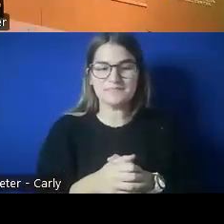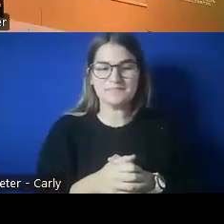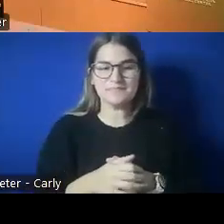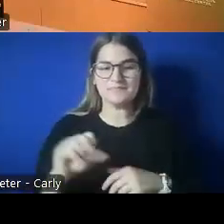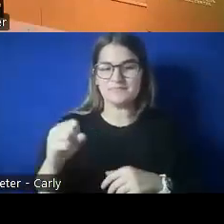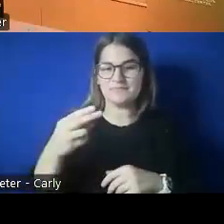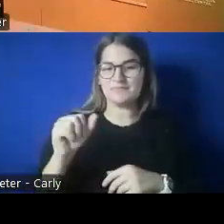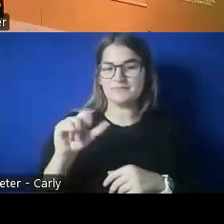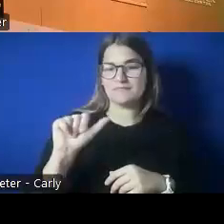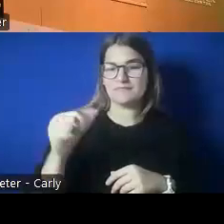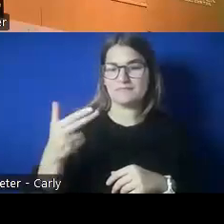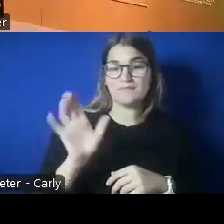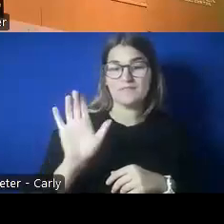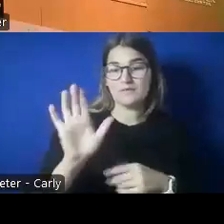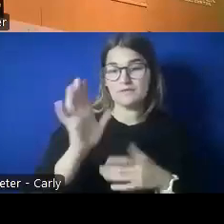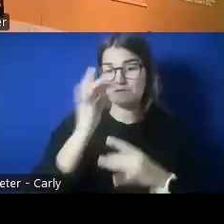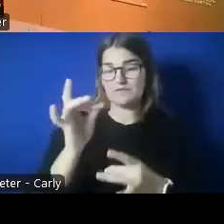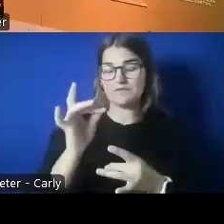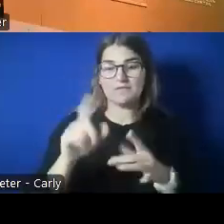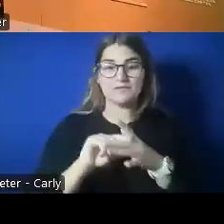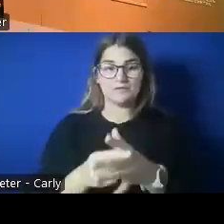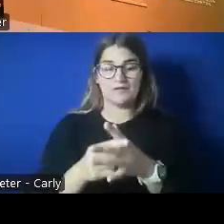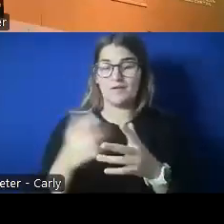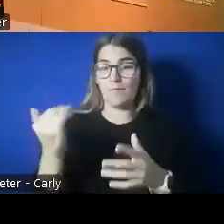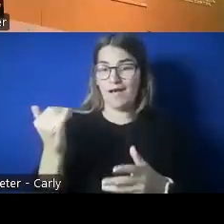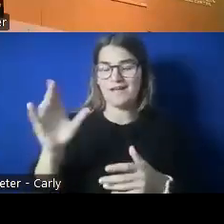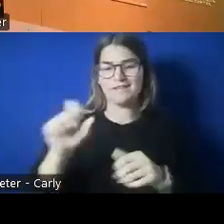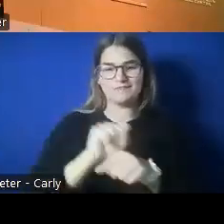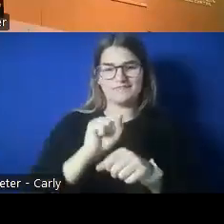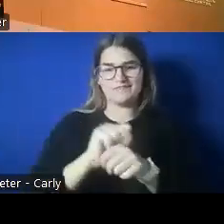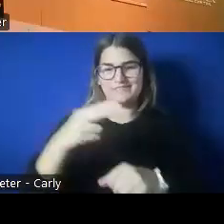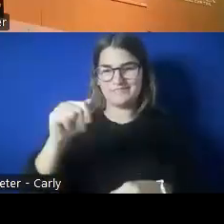interest um was sparked as a result of her working in heel so that now she's working